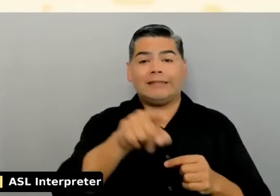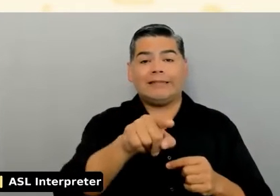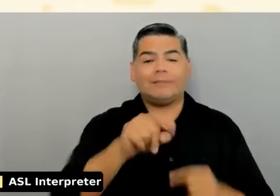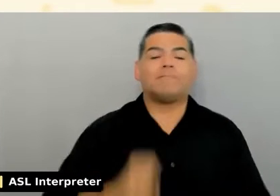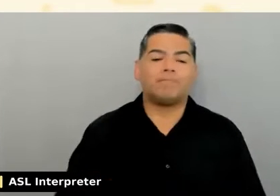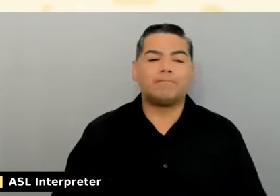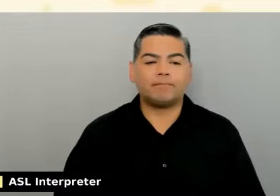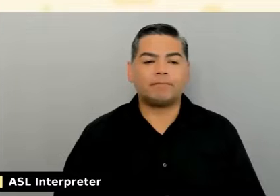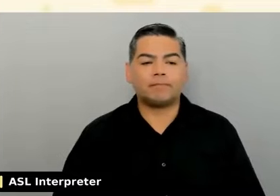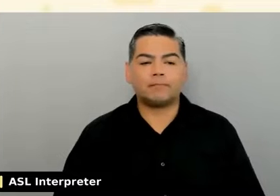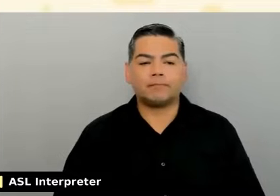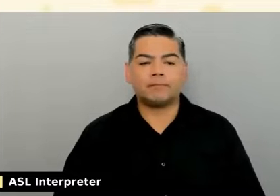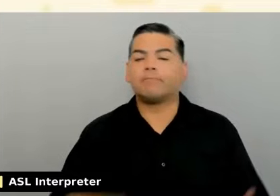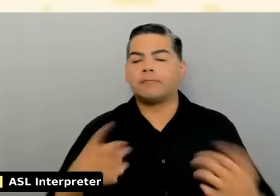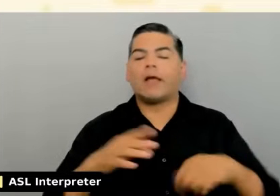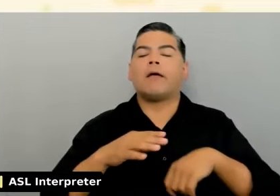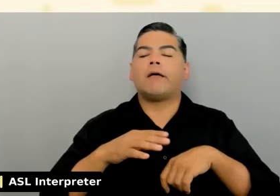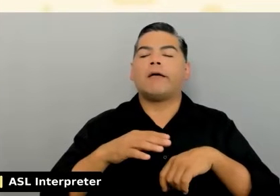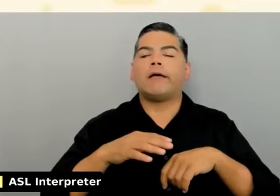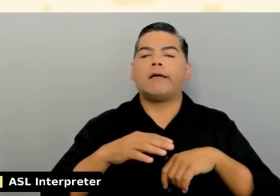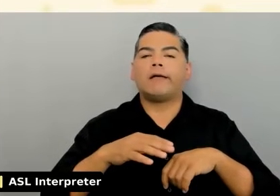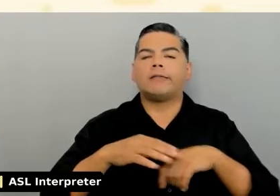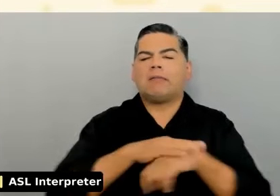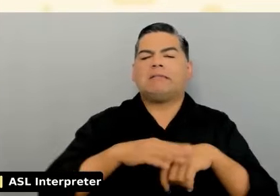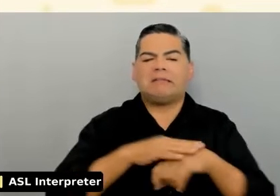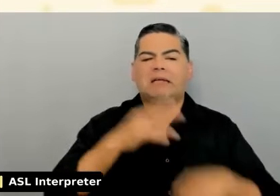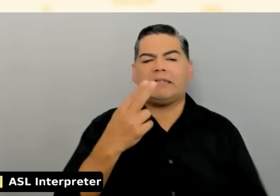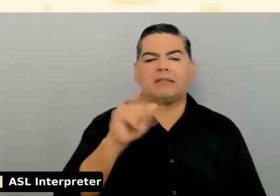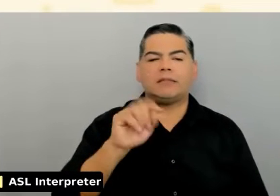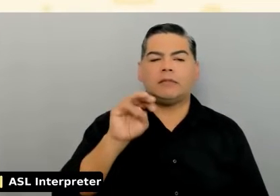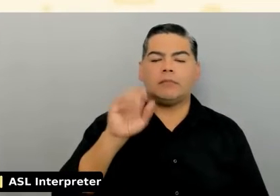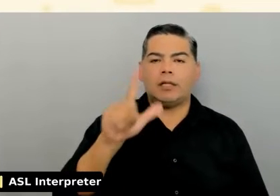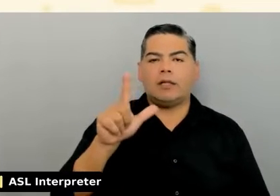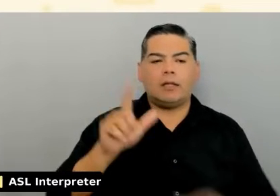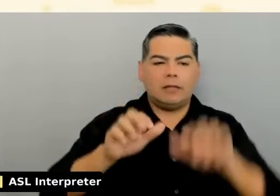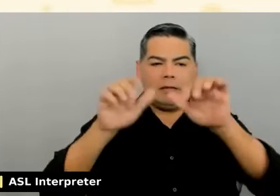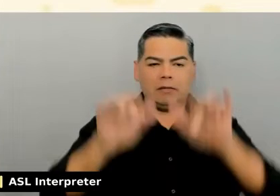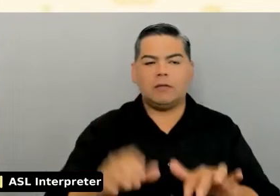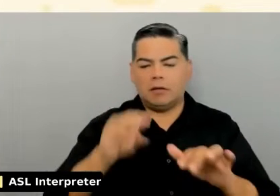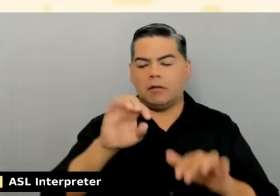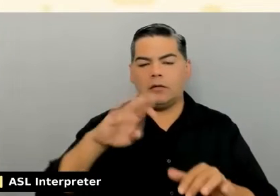It is basic HTML markup. Yes, since these are expandable and collapsible menus,